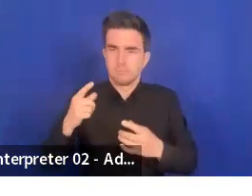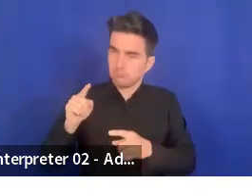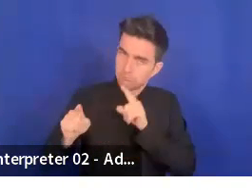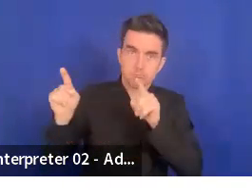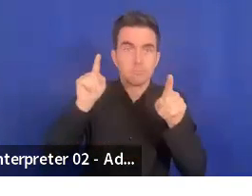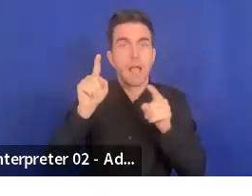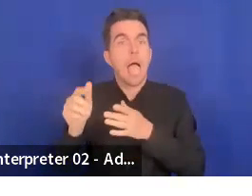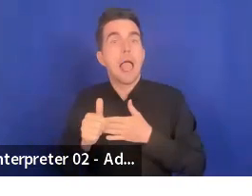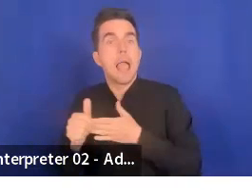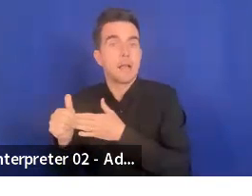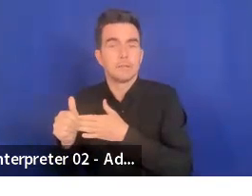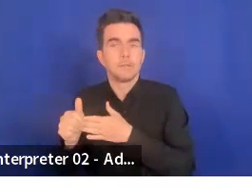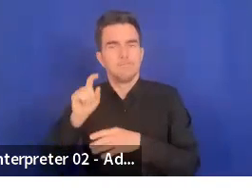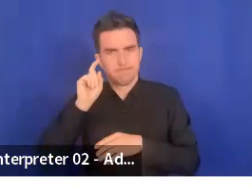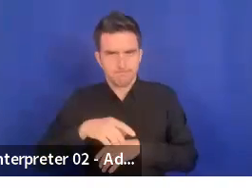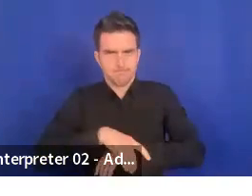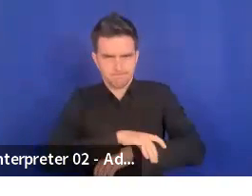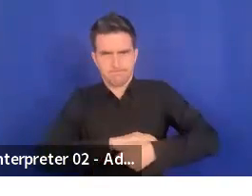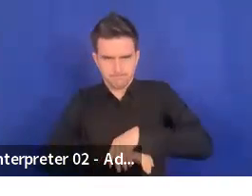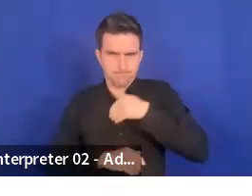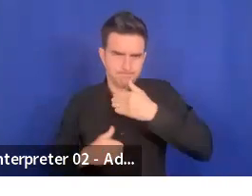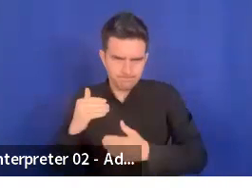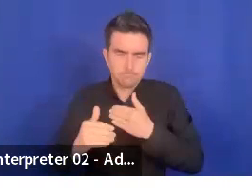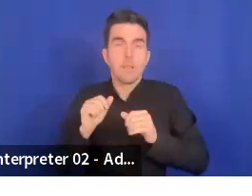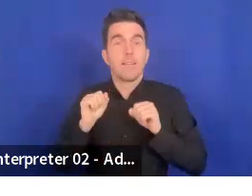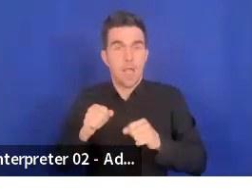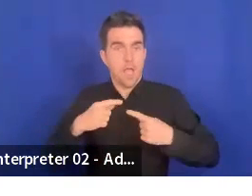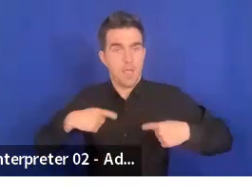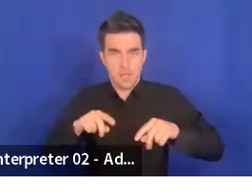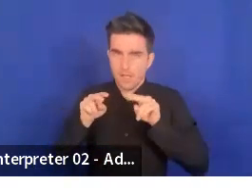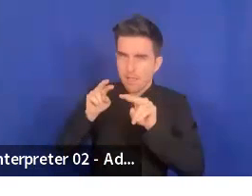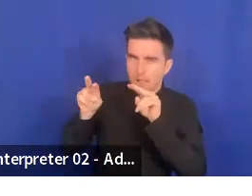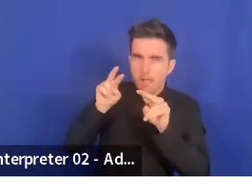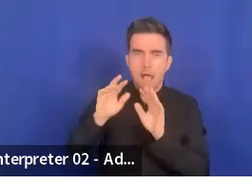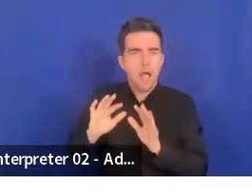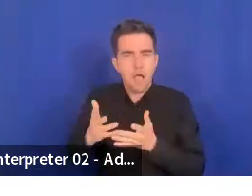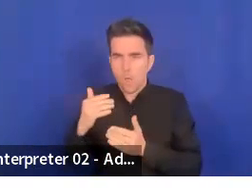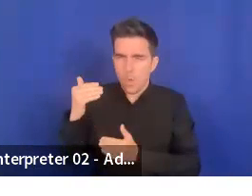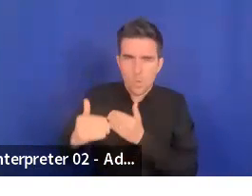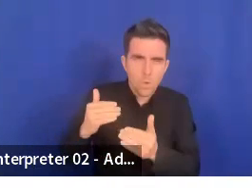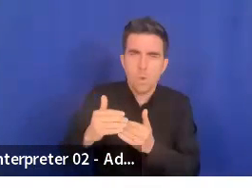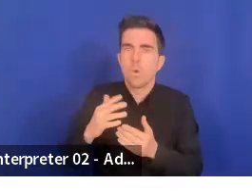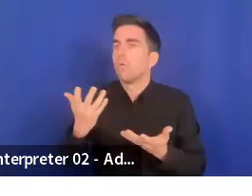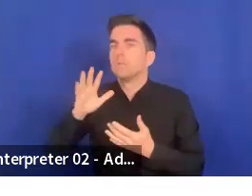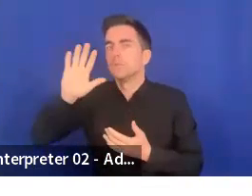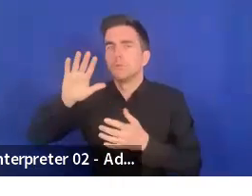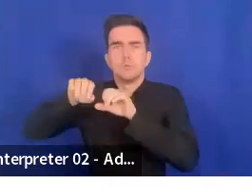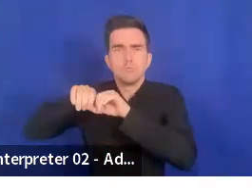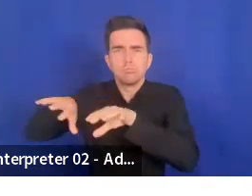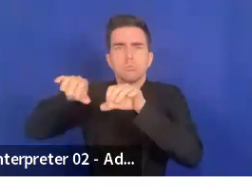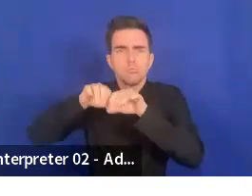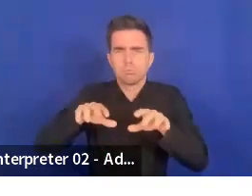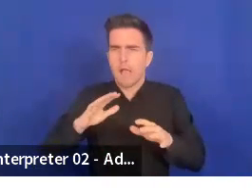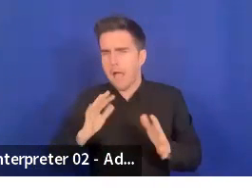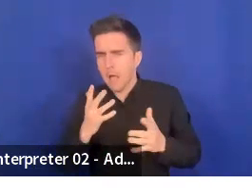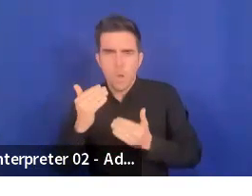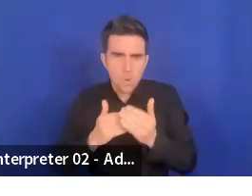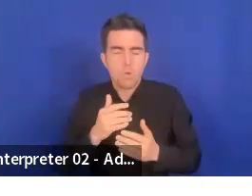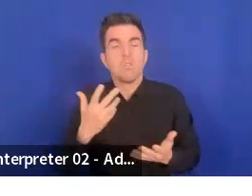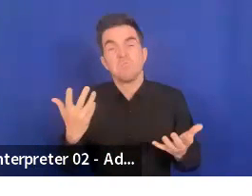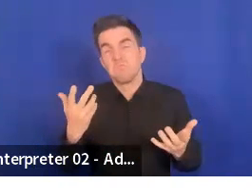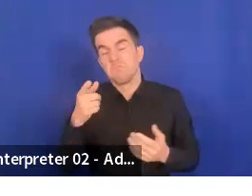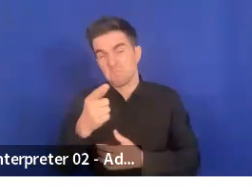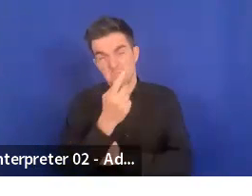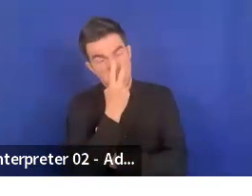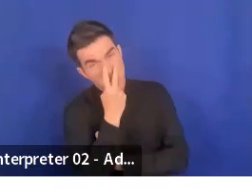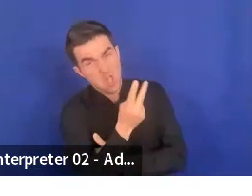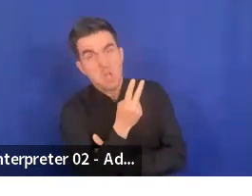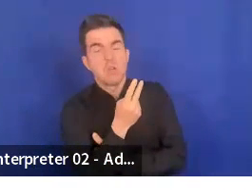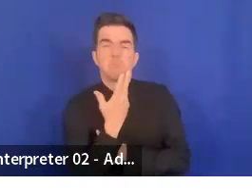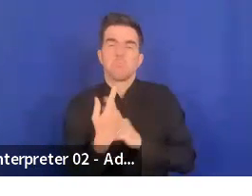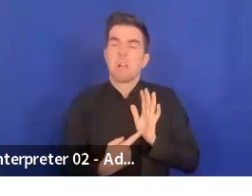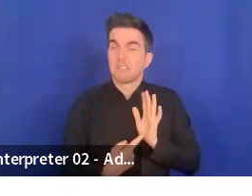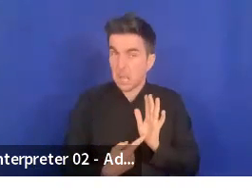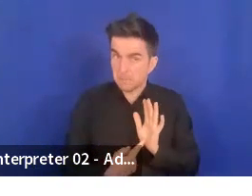So, if you look for example at the first action area on championing political leadership for